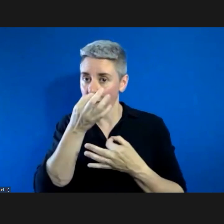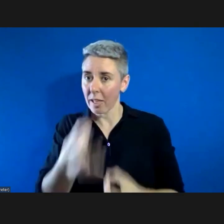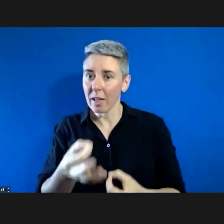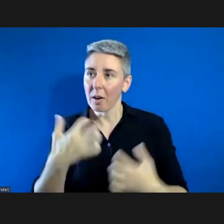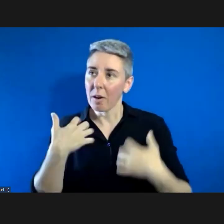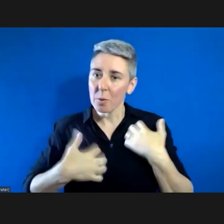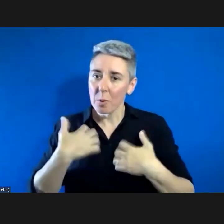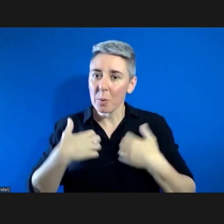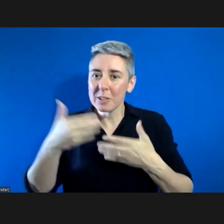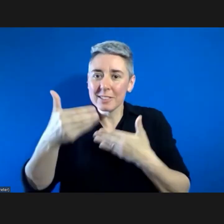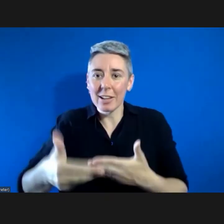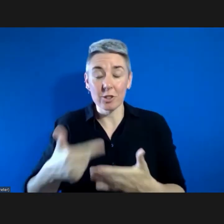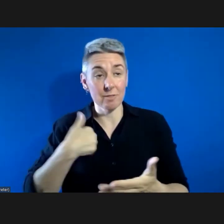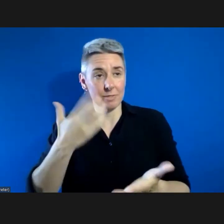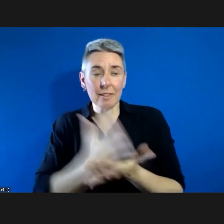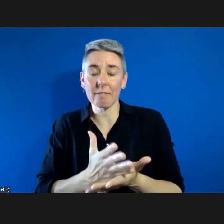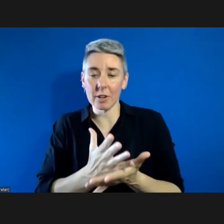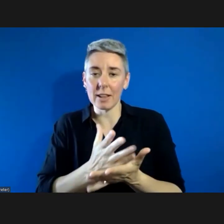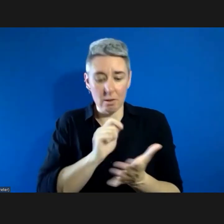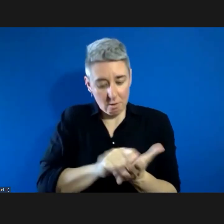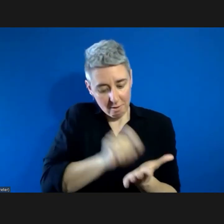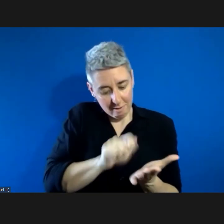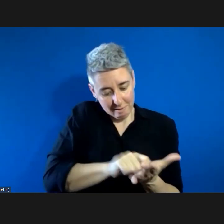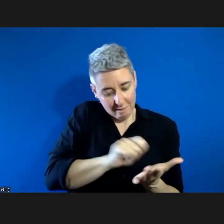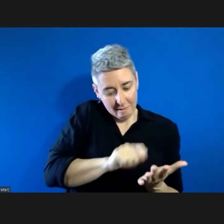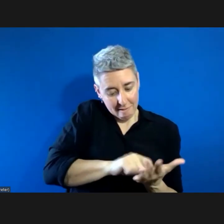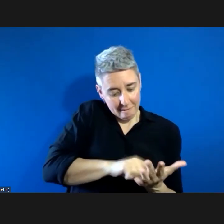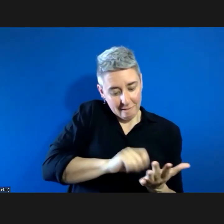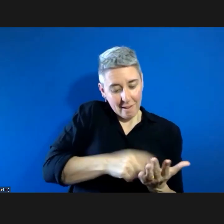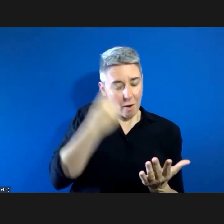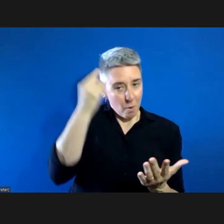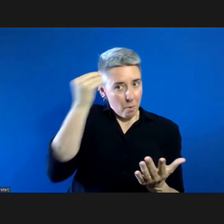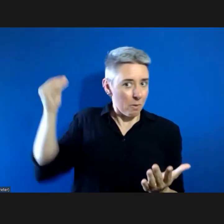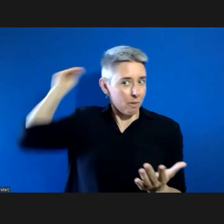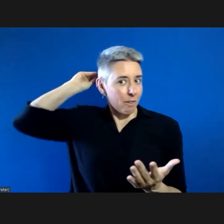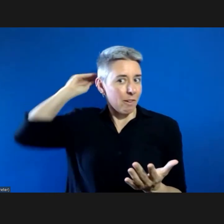and I certainly taken lots of notes of myself, and things that I can take back into my own practice.